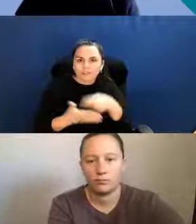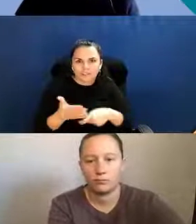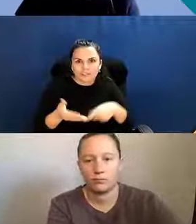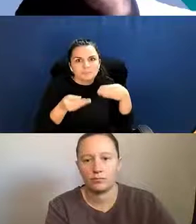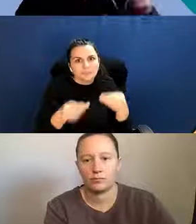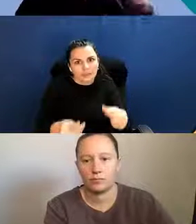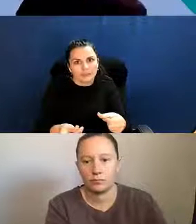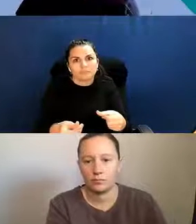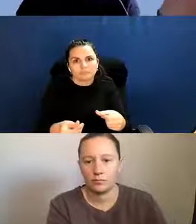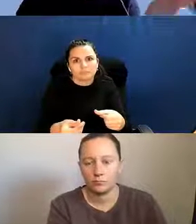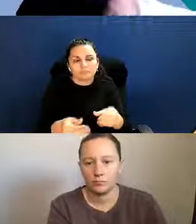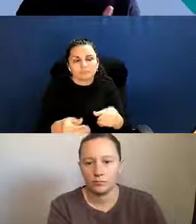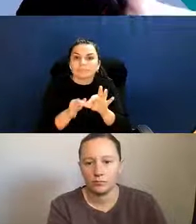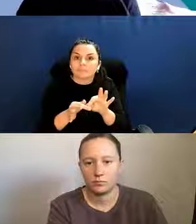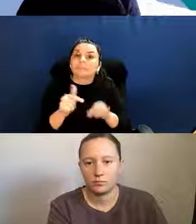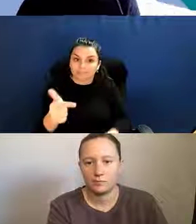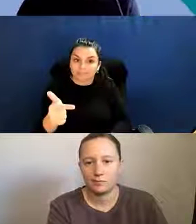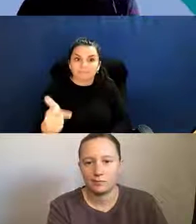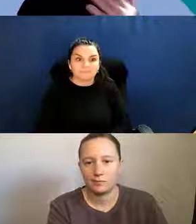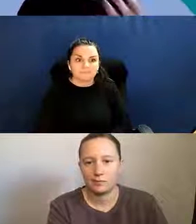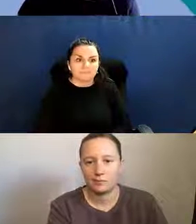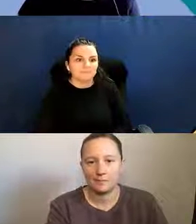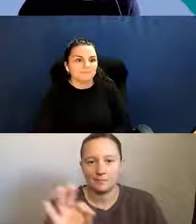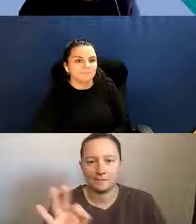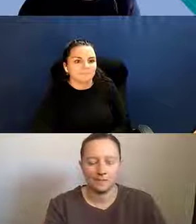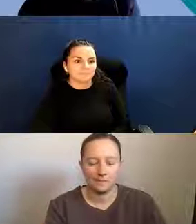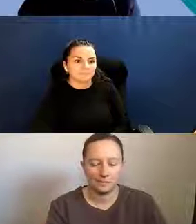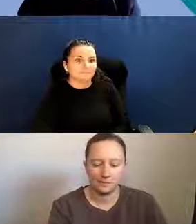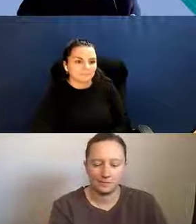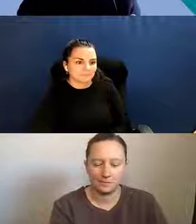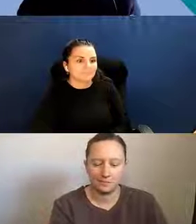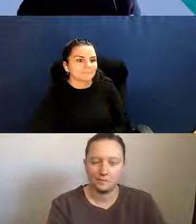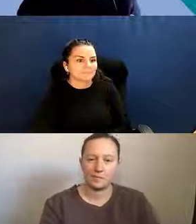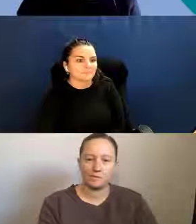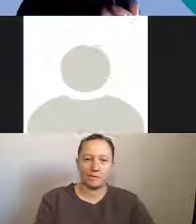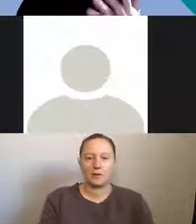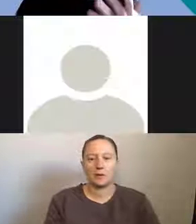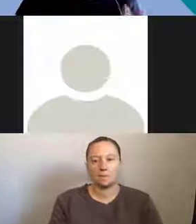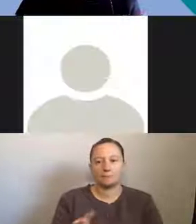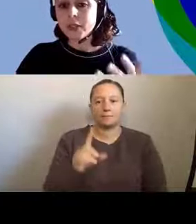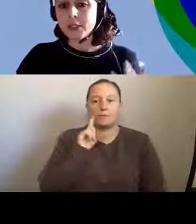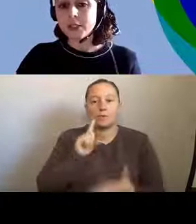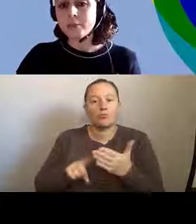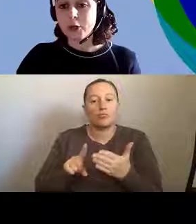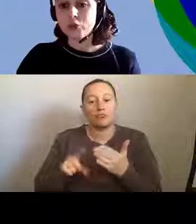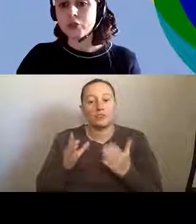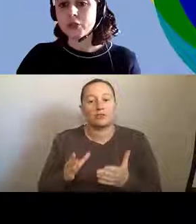So when you think about it from this perspective as researchers, it is important to consider measures